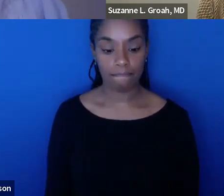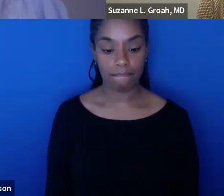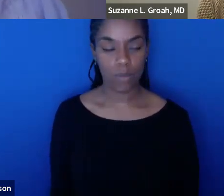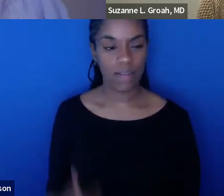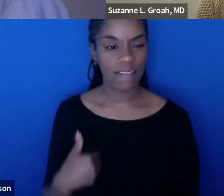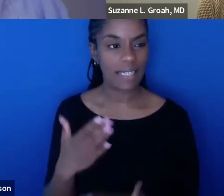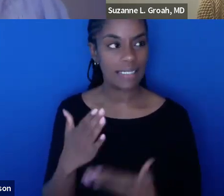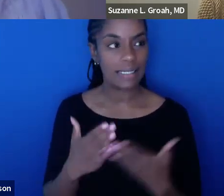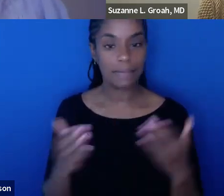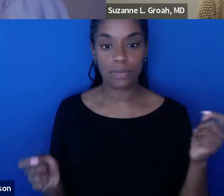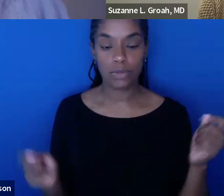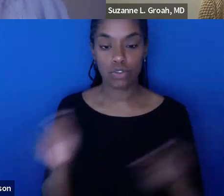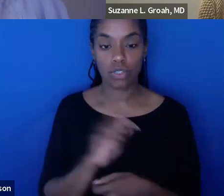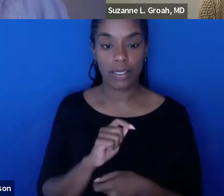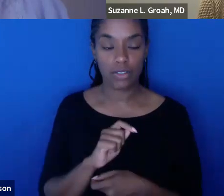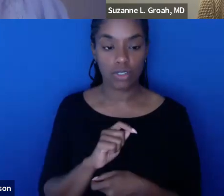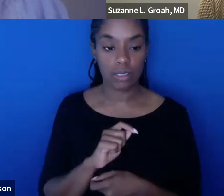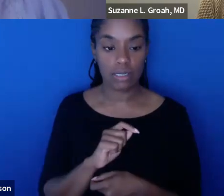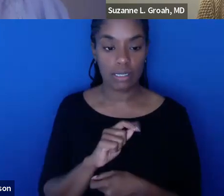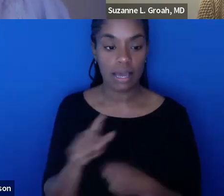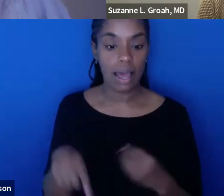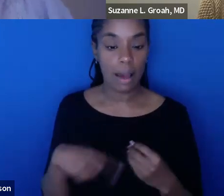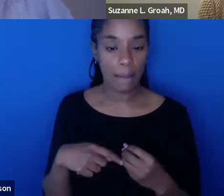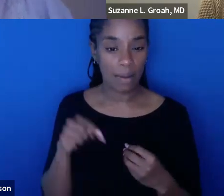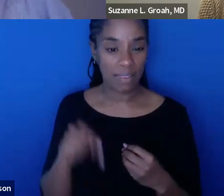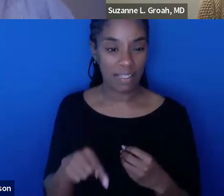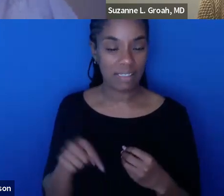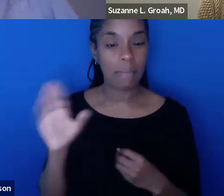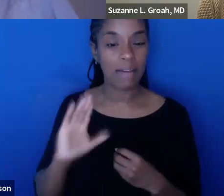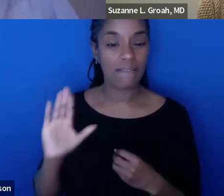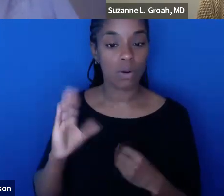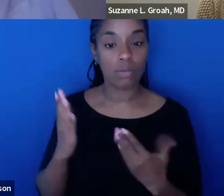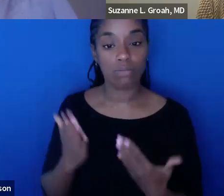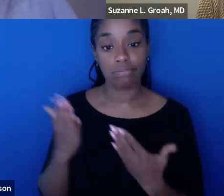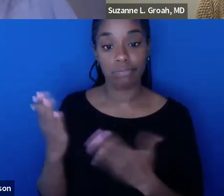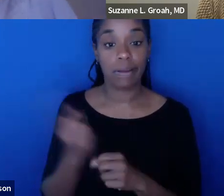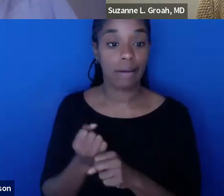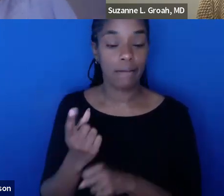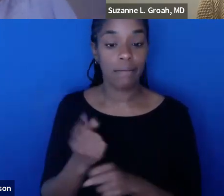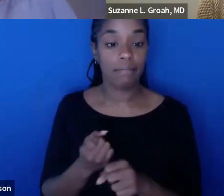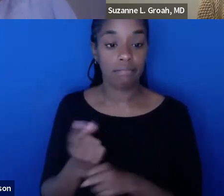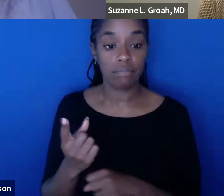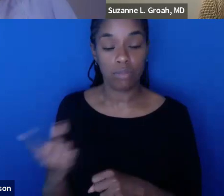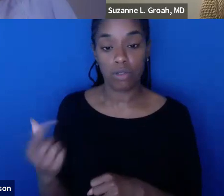changes in the thoughts about urodynamics, where it used to be recommended. Every year, you go ahead and have a urodynamic test.